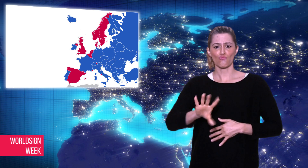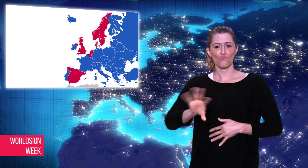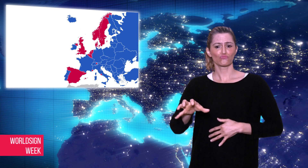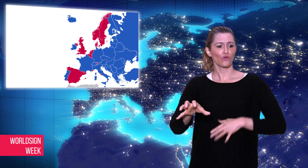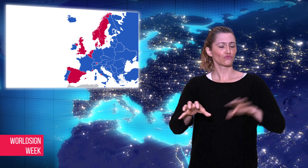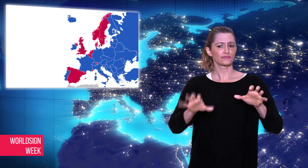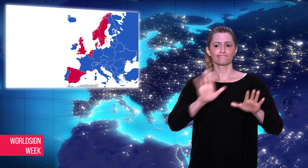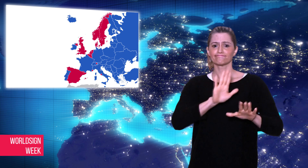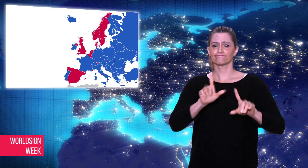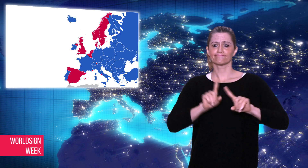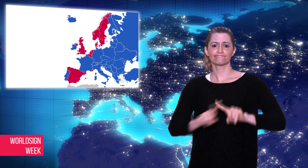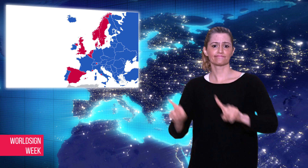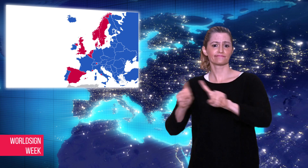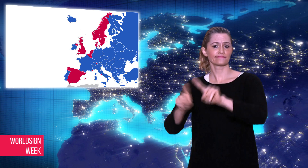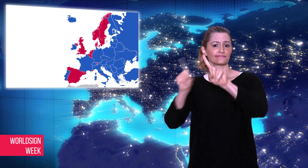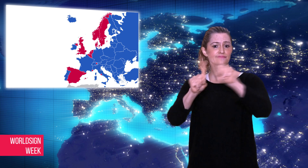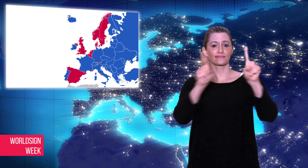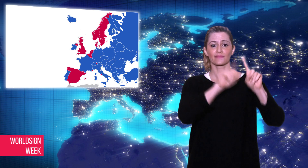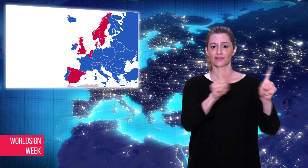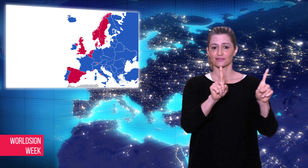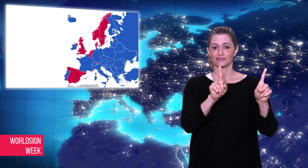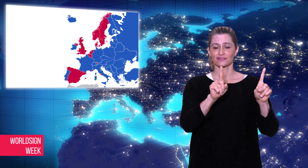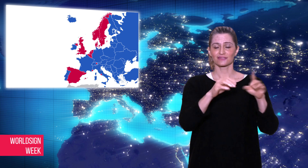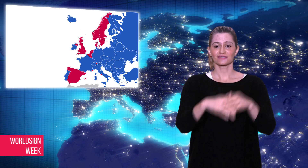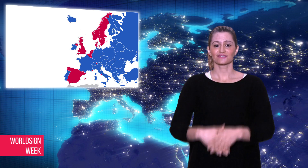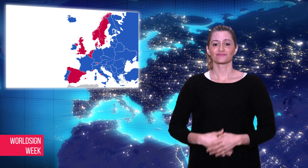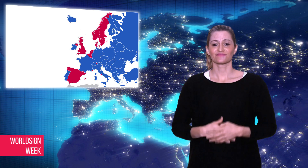between countries.